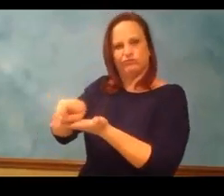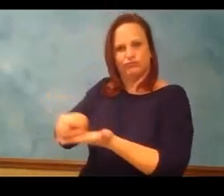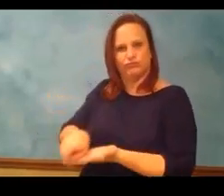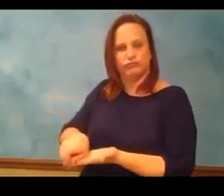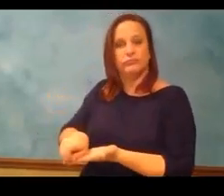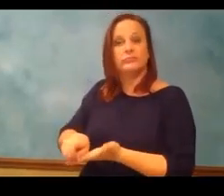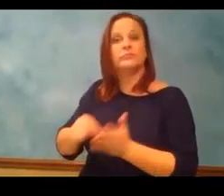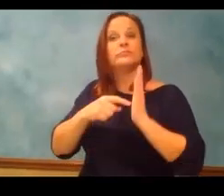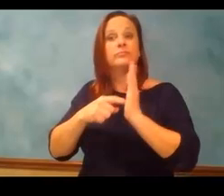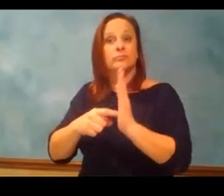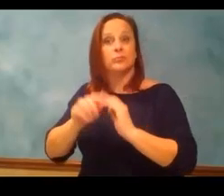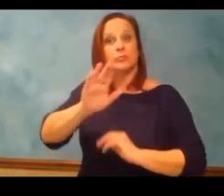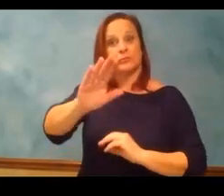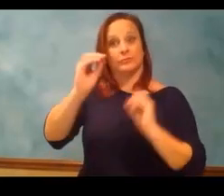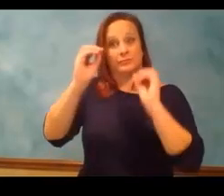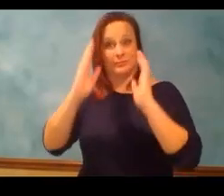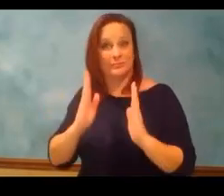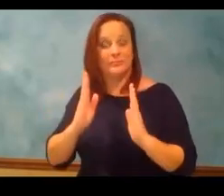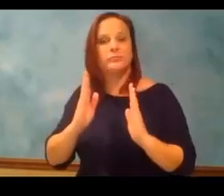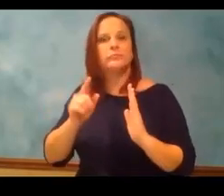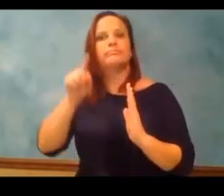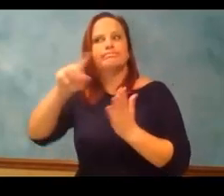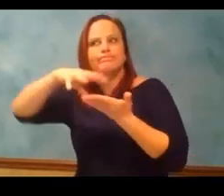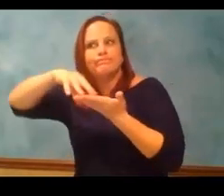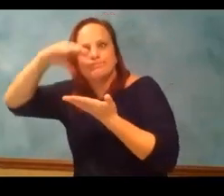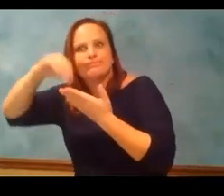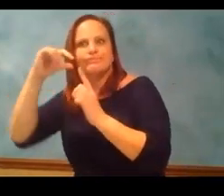It's a system that you can use for writing or transcribing